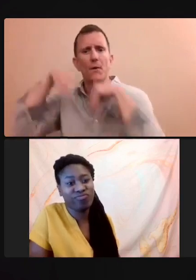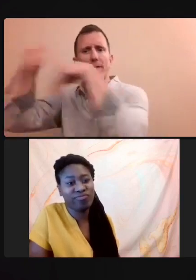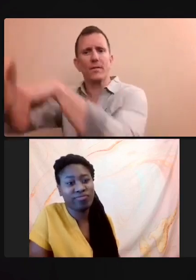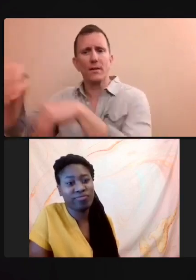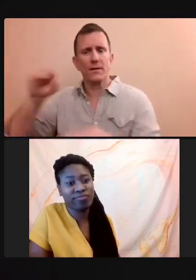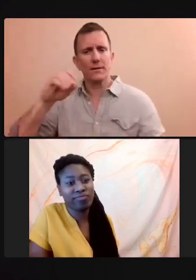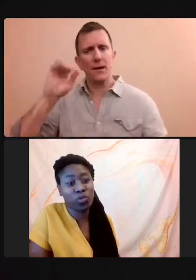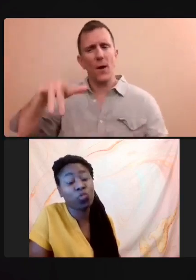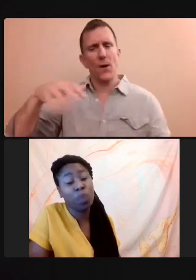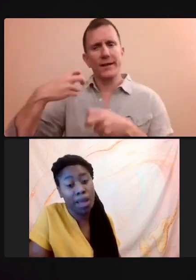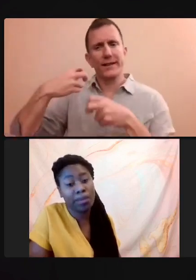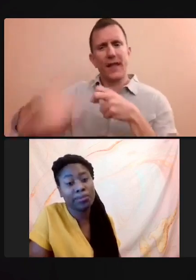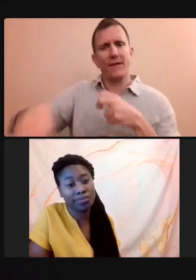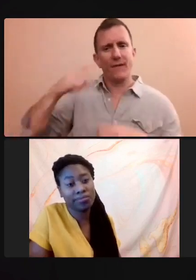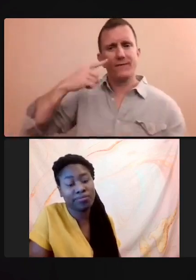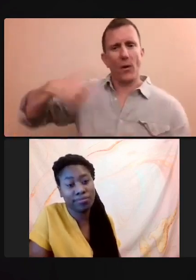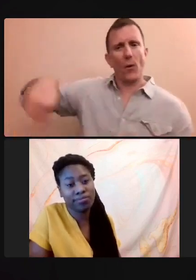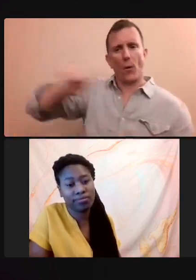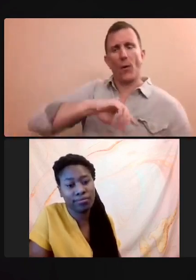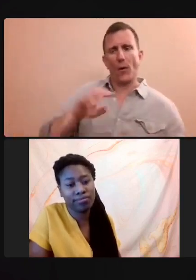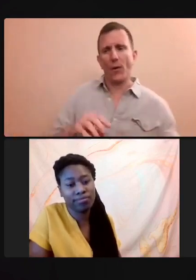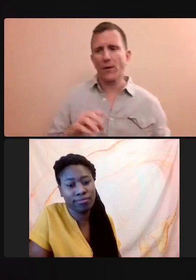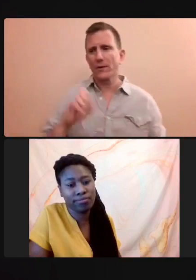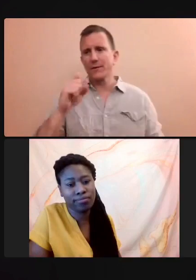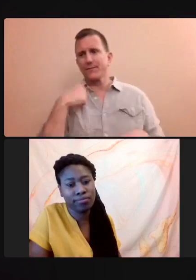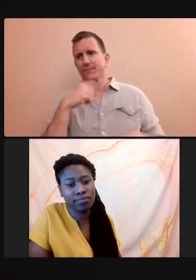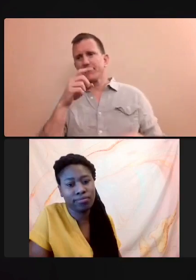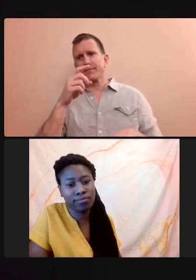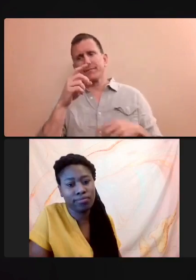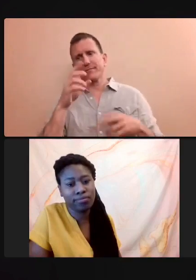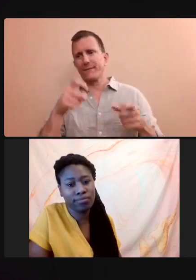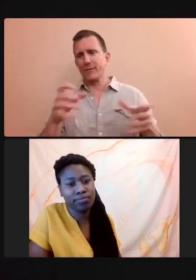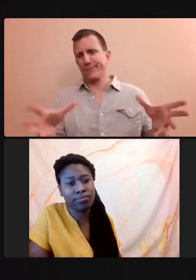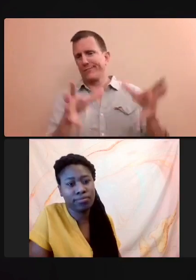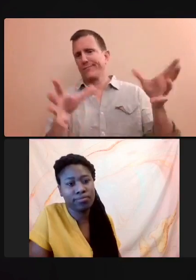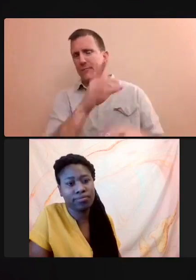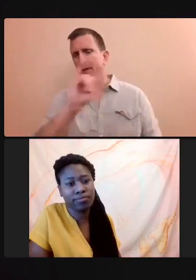but like I graduated high school, I had no idea that there was deaf culture.